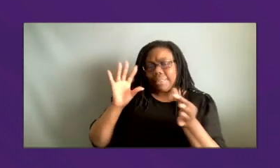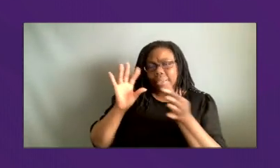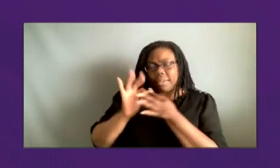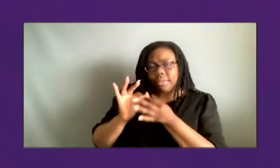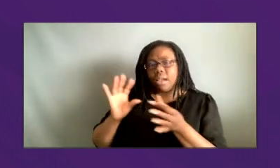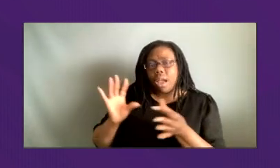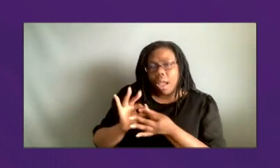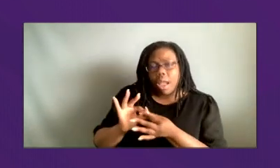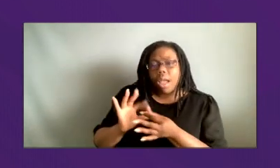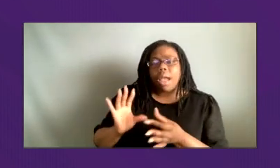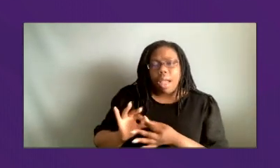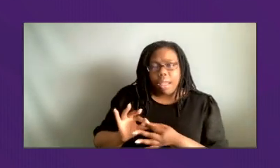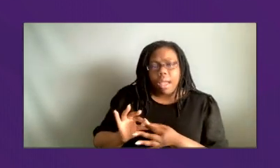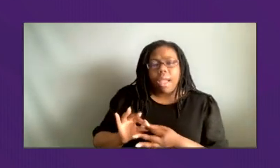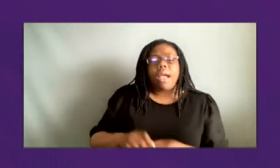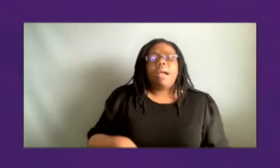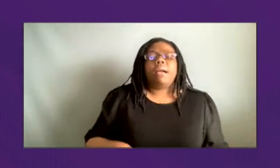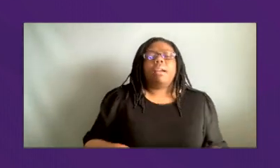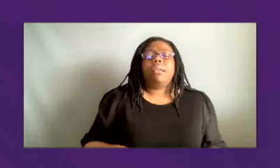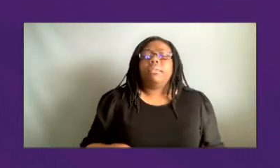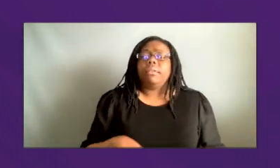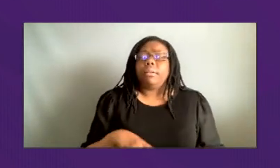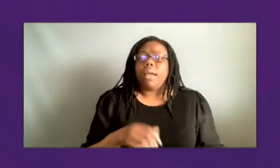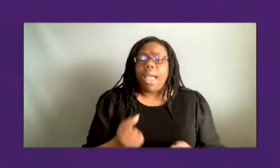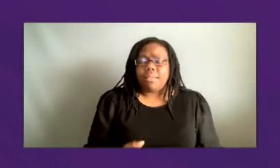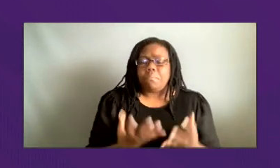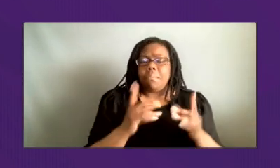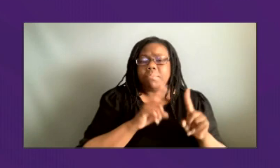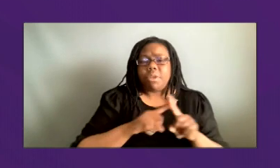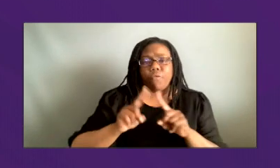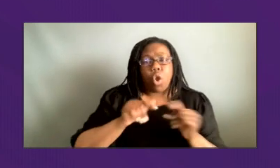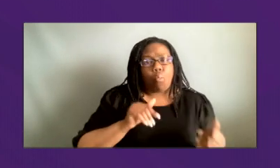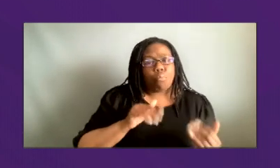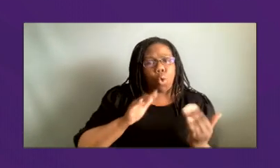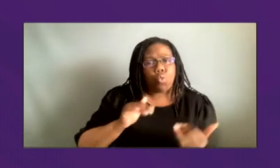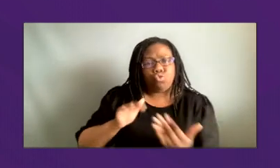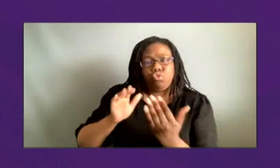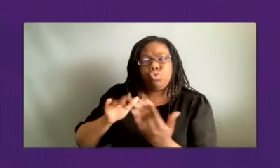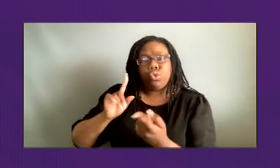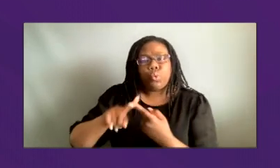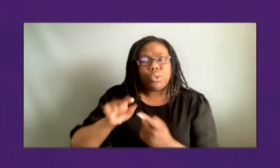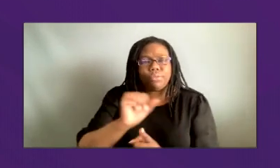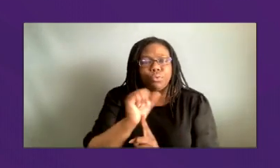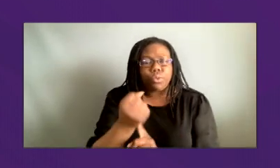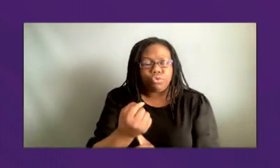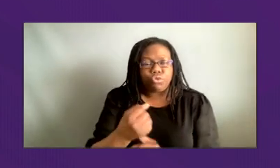removal in one way, but in many ways, and even nations amongst themselves. Oftentimes, people